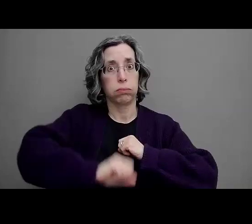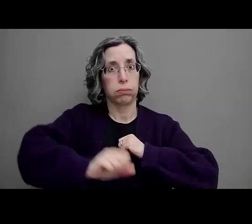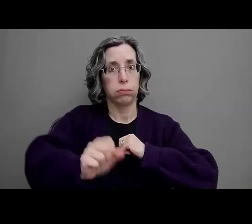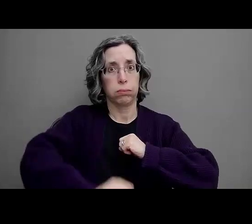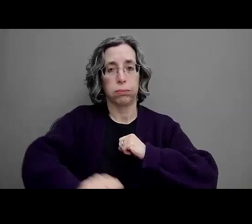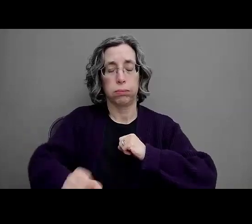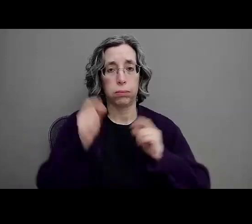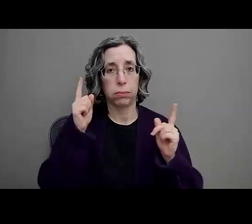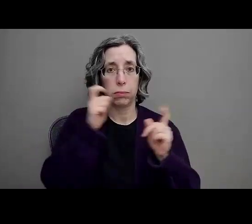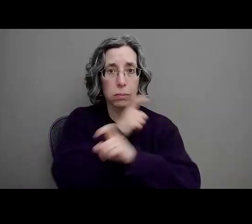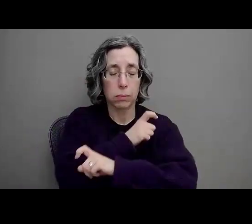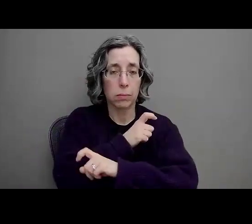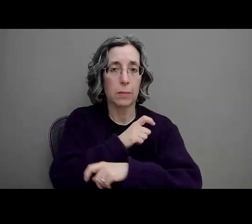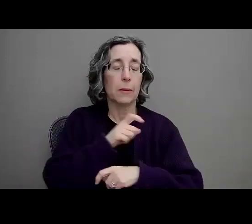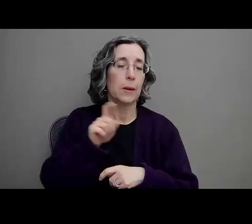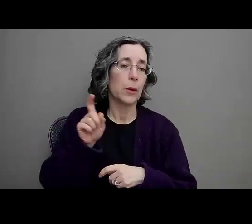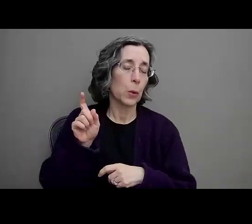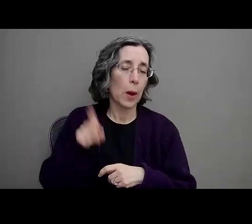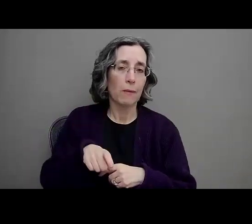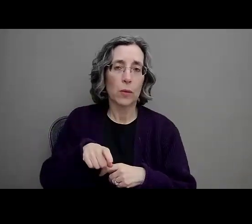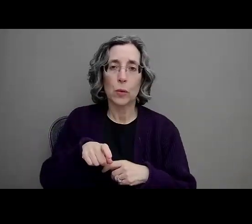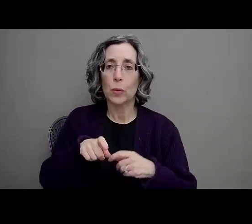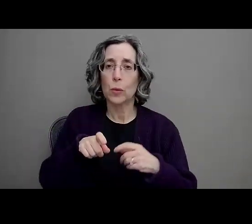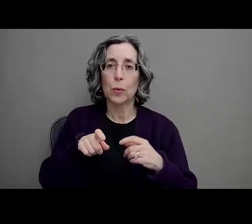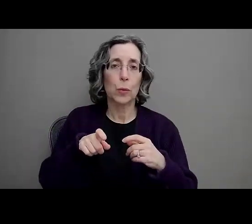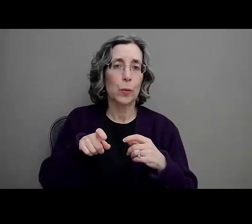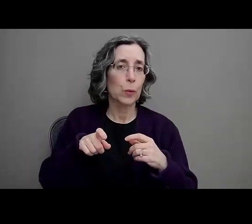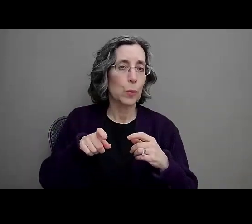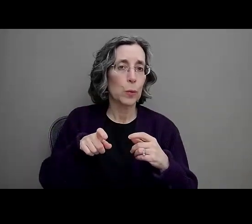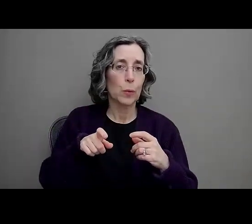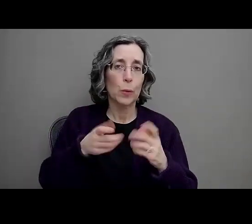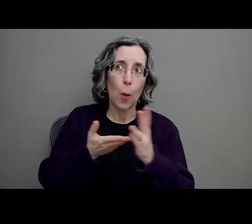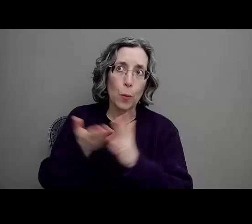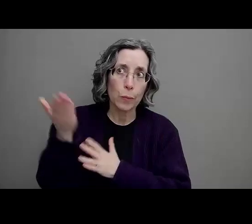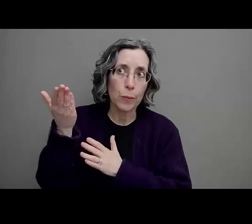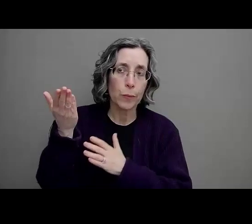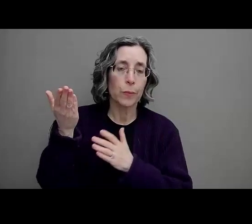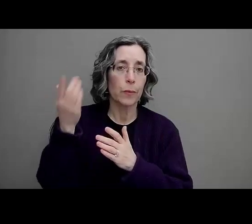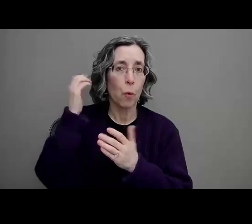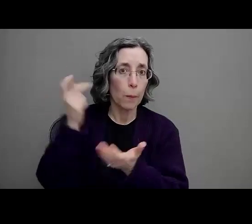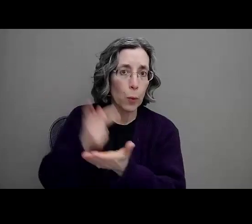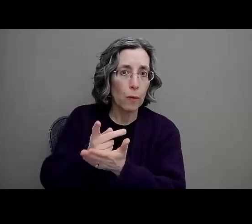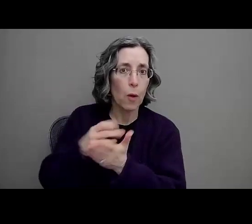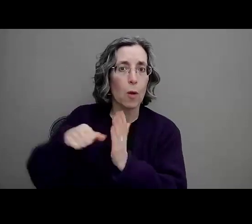a very long, complex process that has to go through several